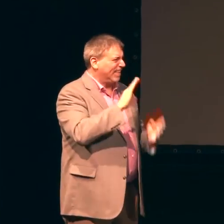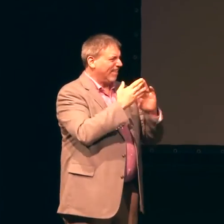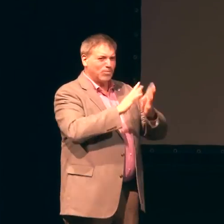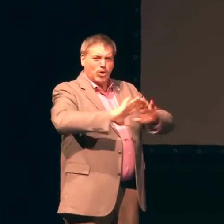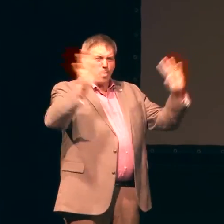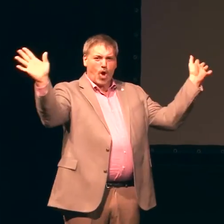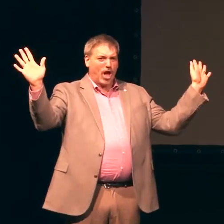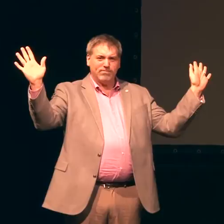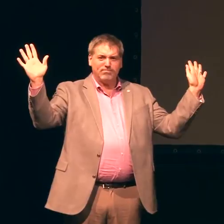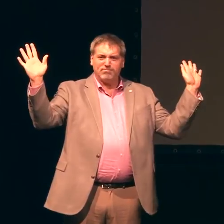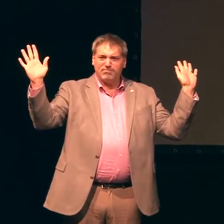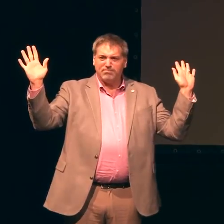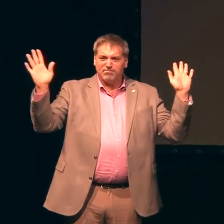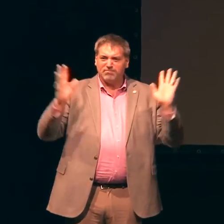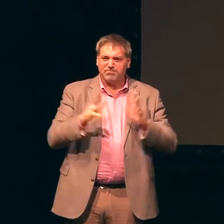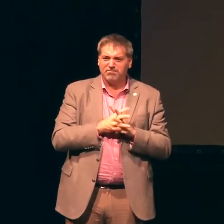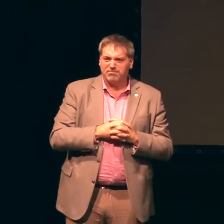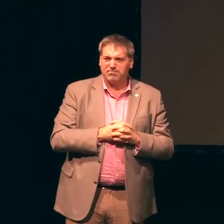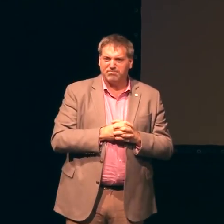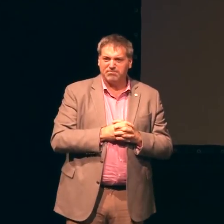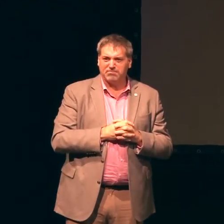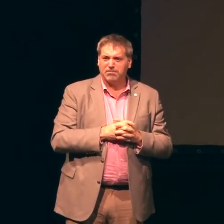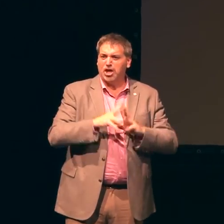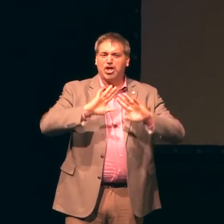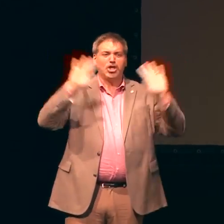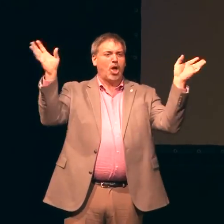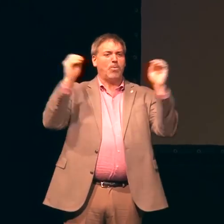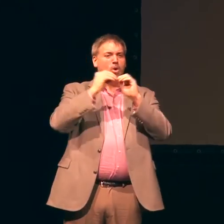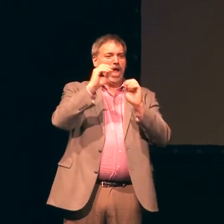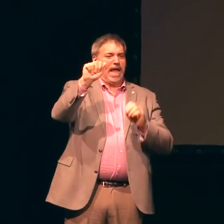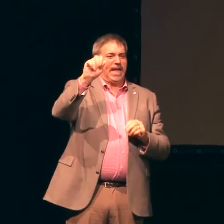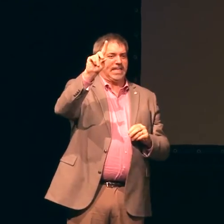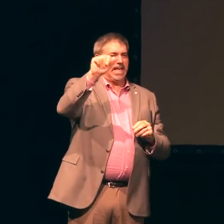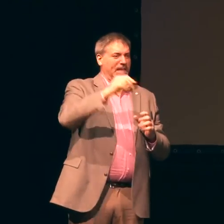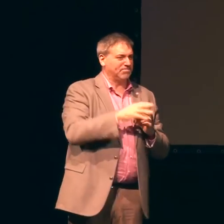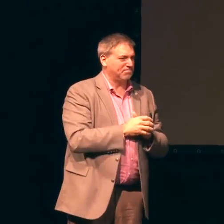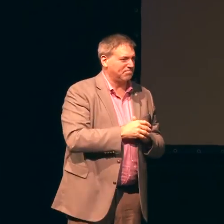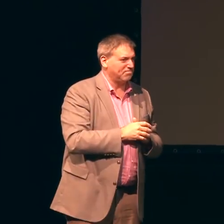community was gone, what would your life be like? There is no Deaf community any longer,